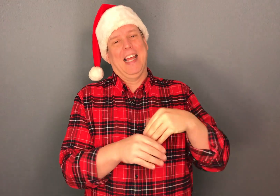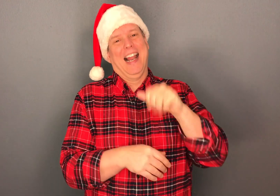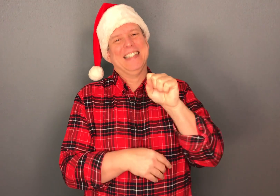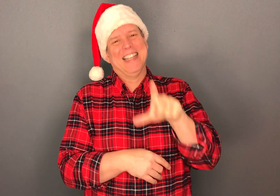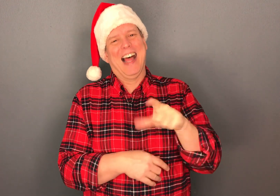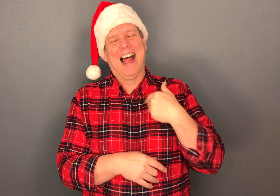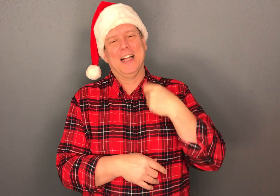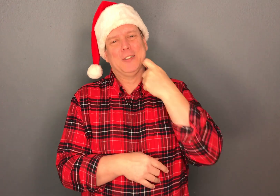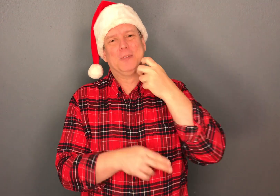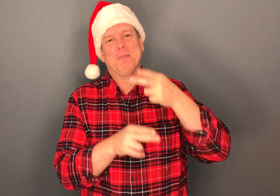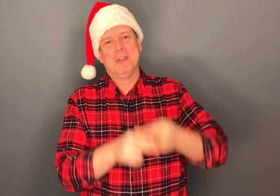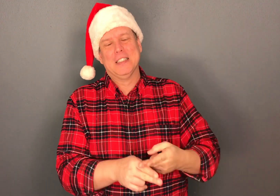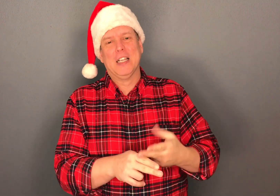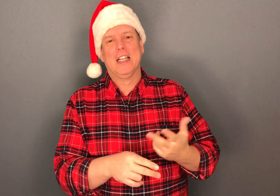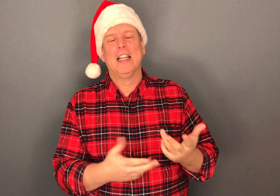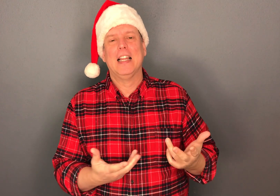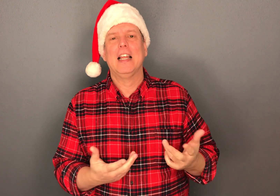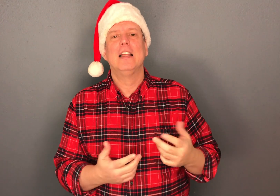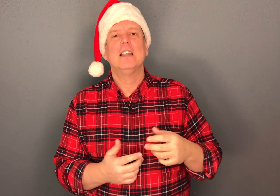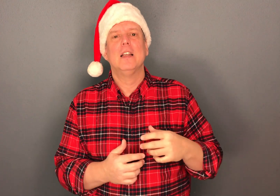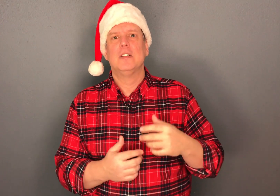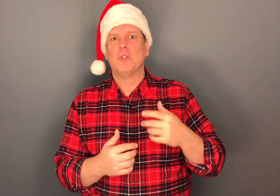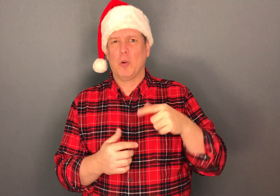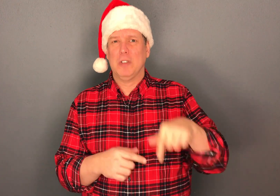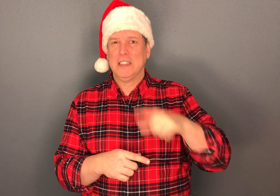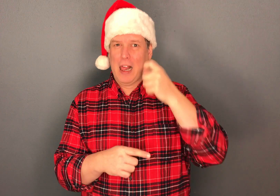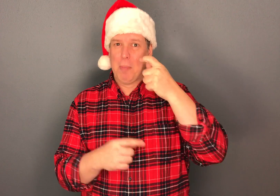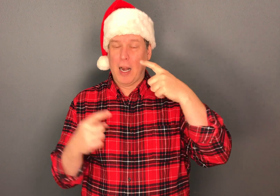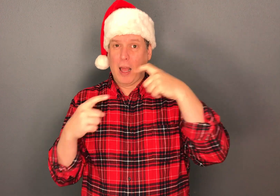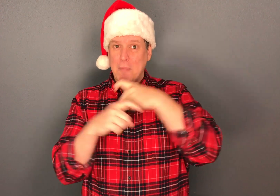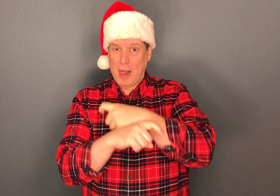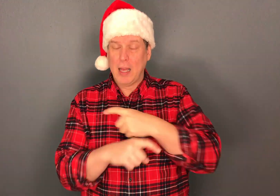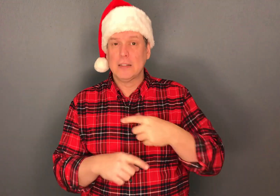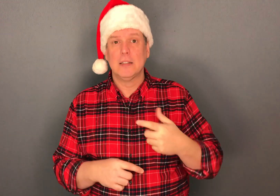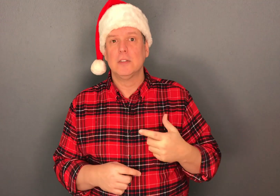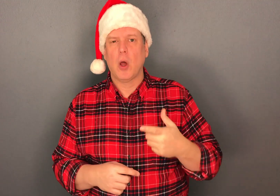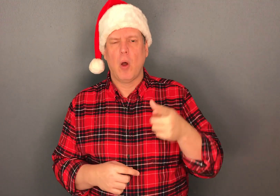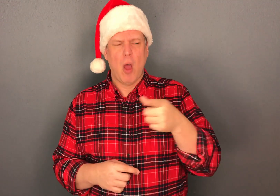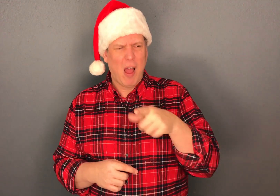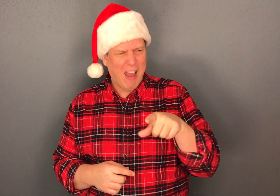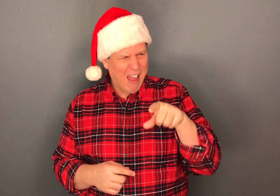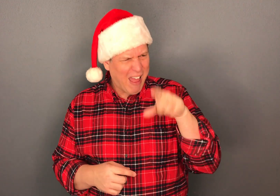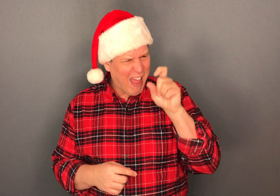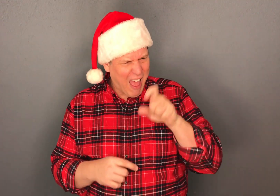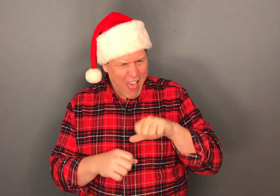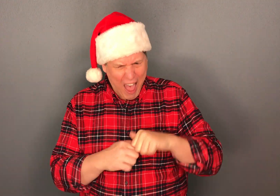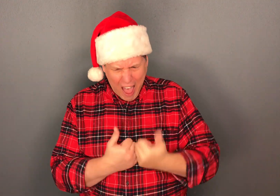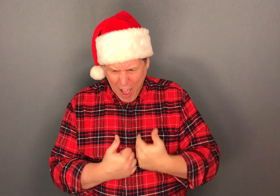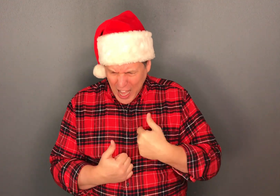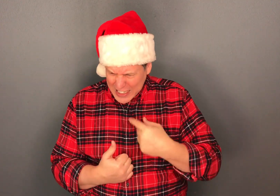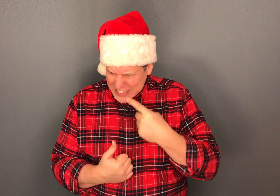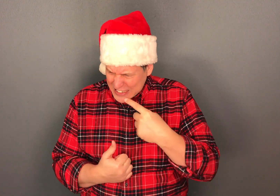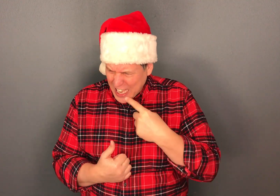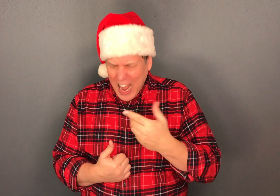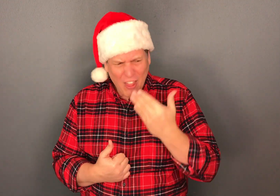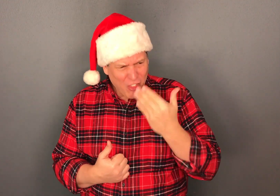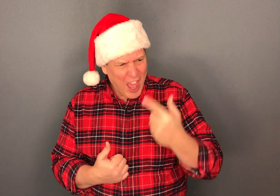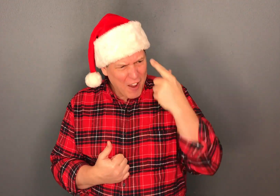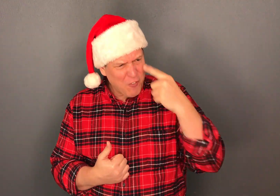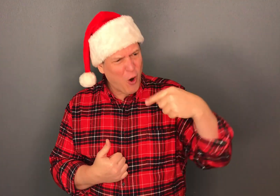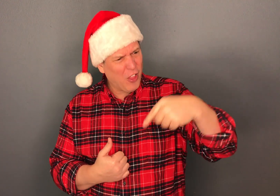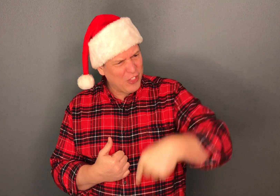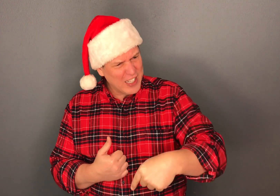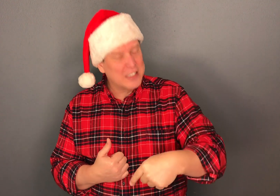said, because of this thing I mentioned, so it's a bit complex--so how do I say